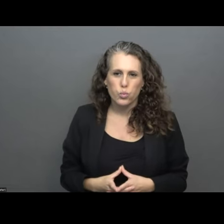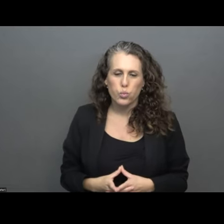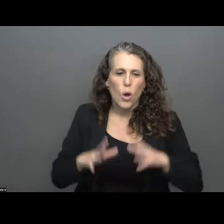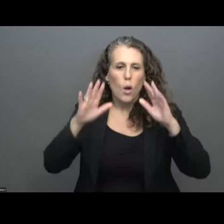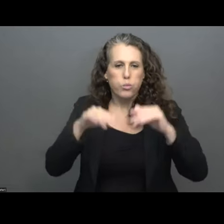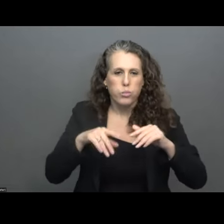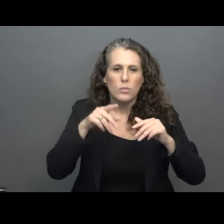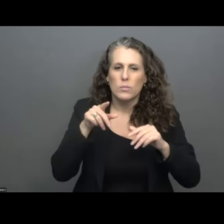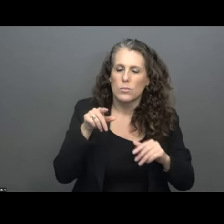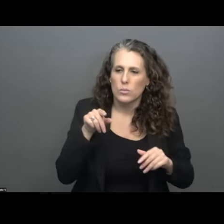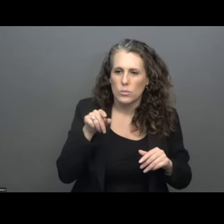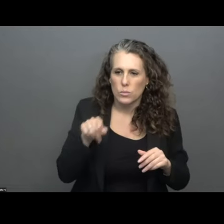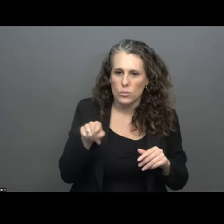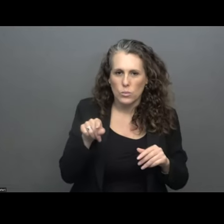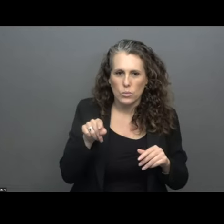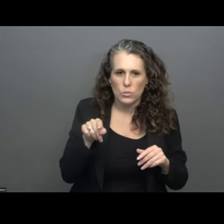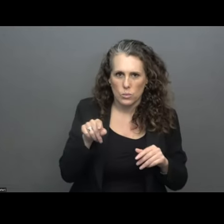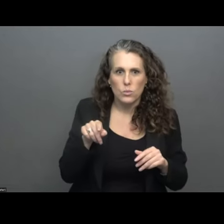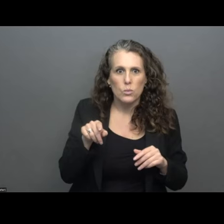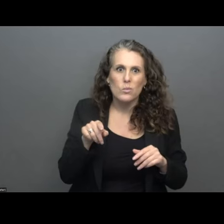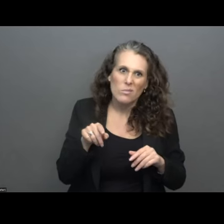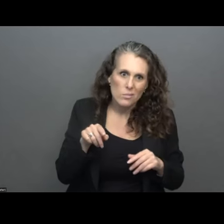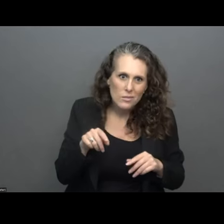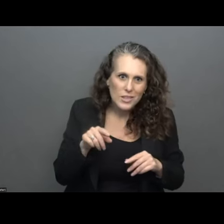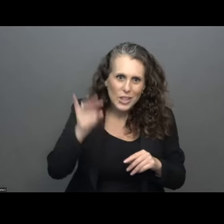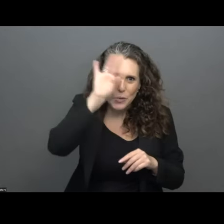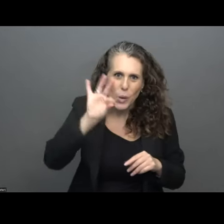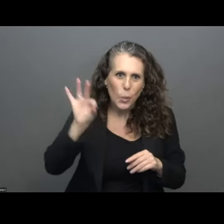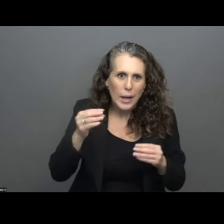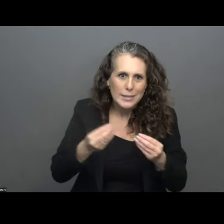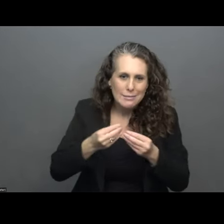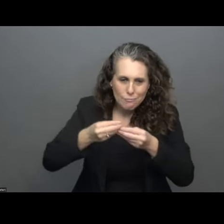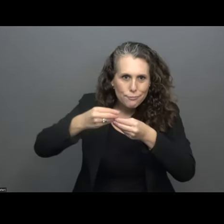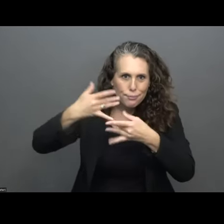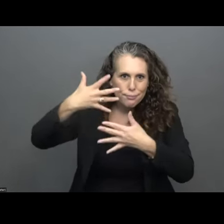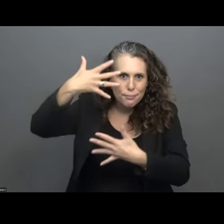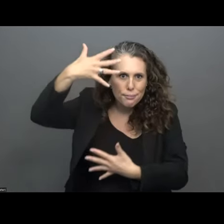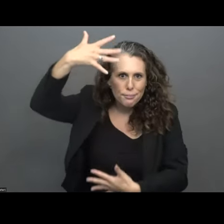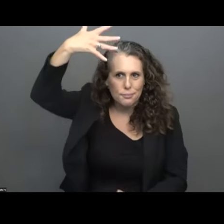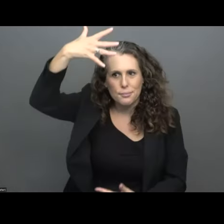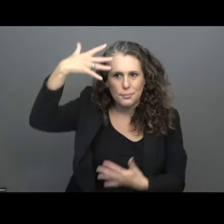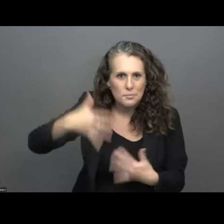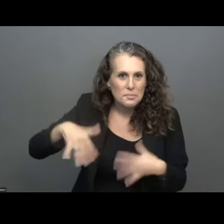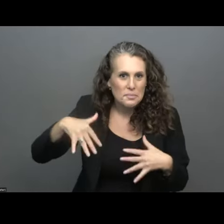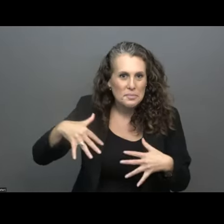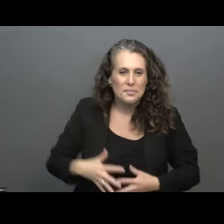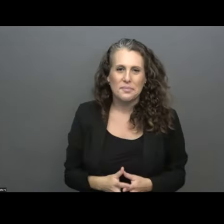go leg. 11:01:16 Don't go.